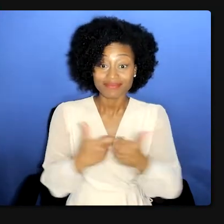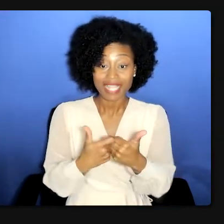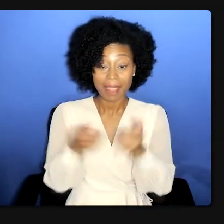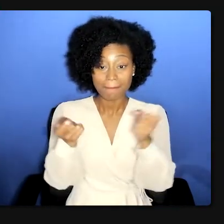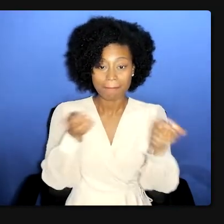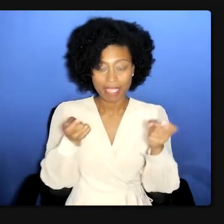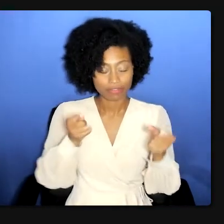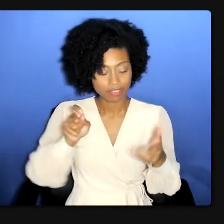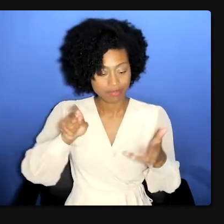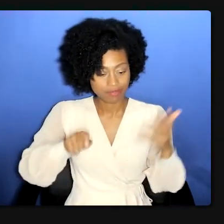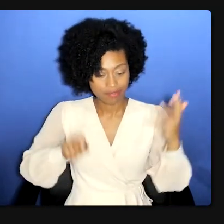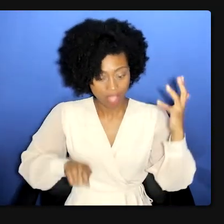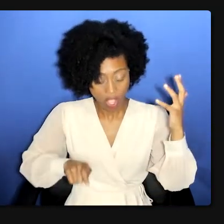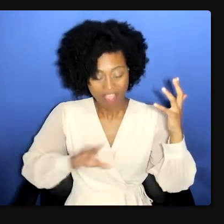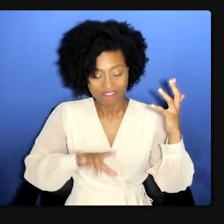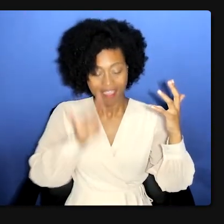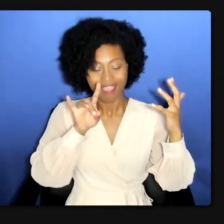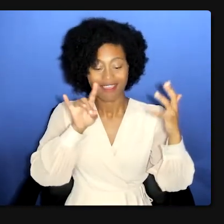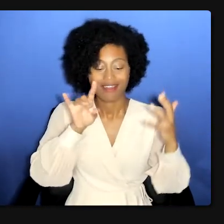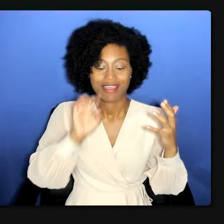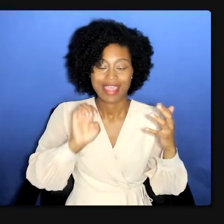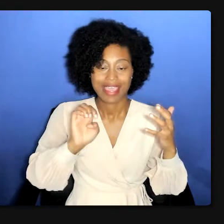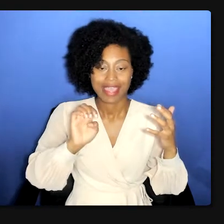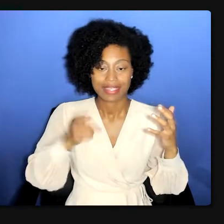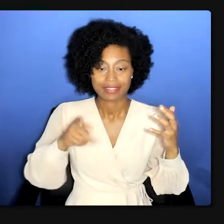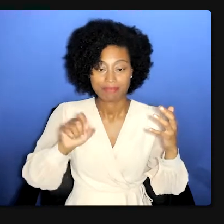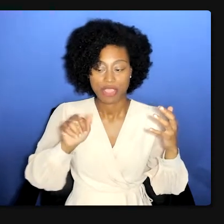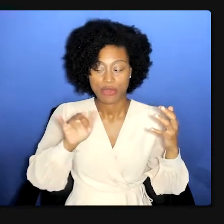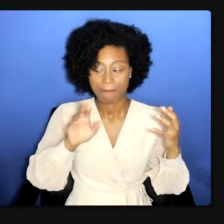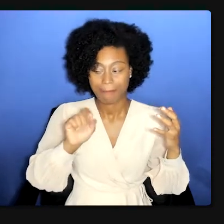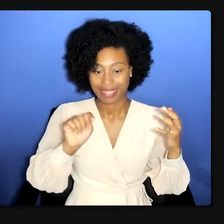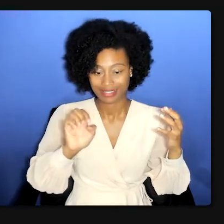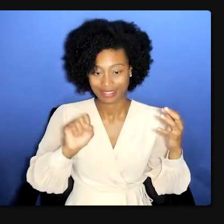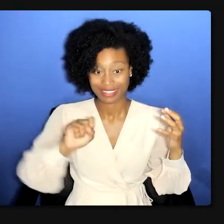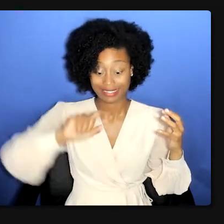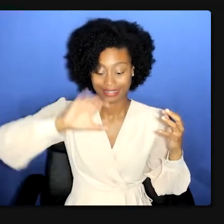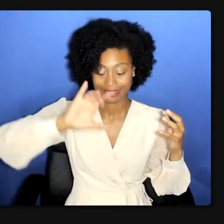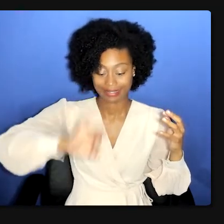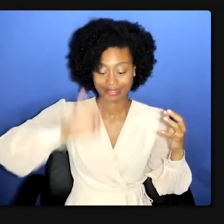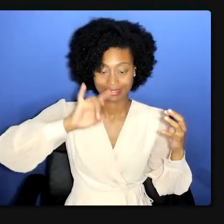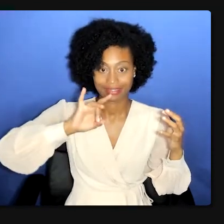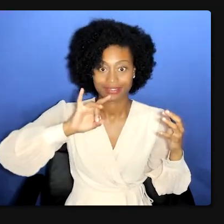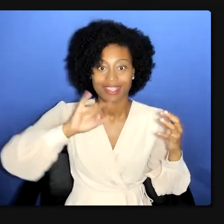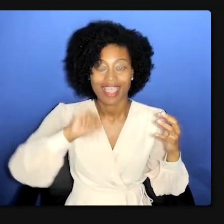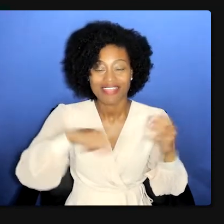In Game Manager, you can navigate down to the Experiments tab and click New Experiment to get started.